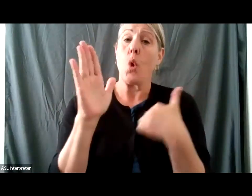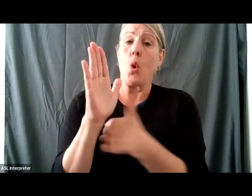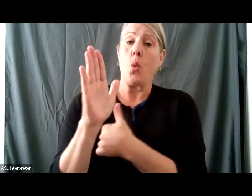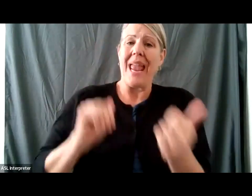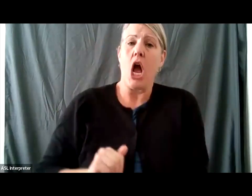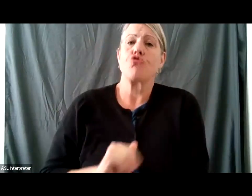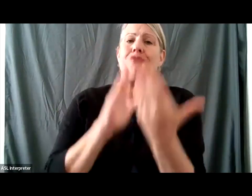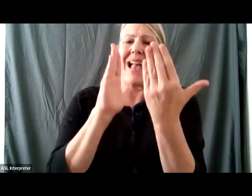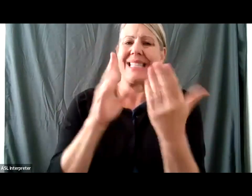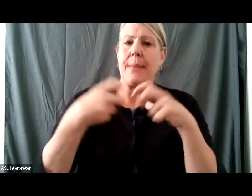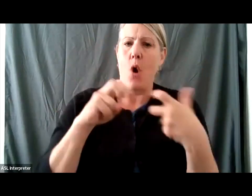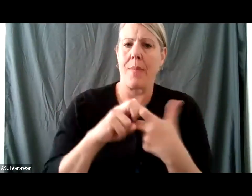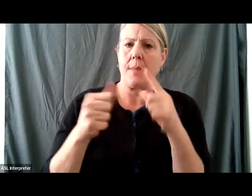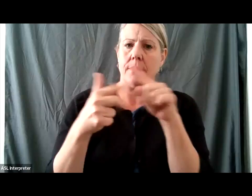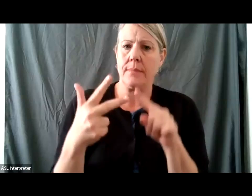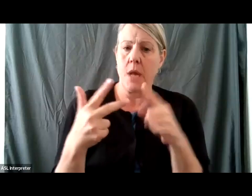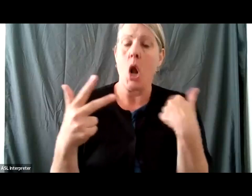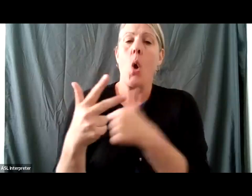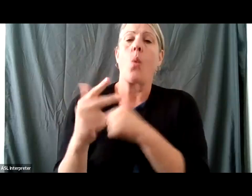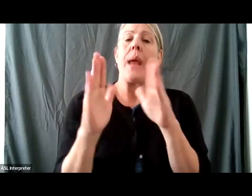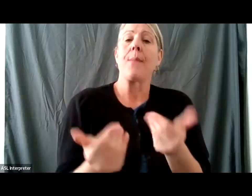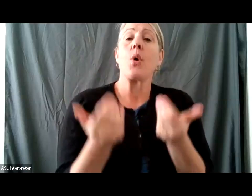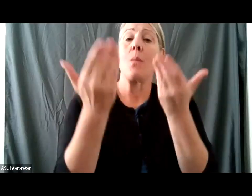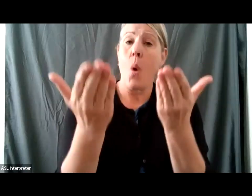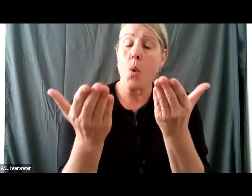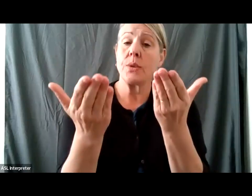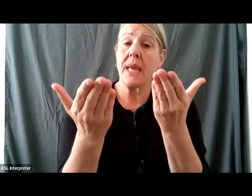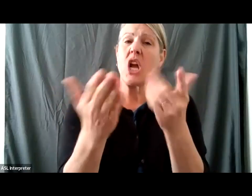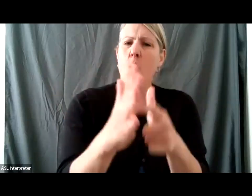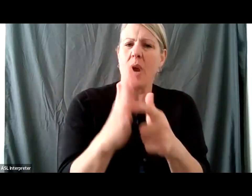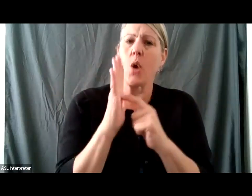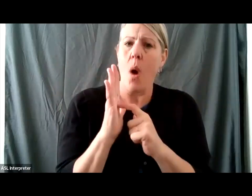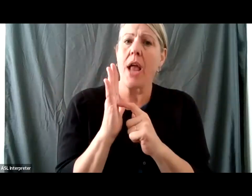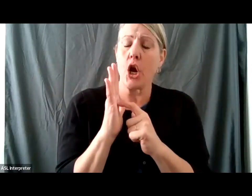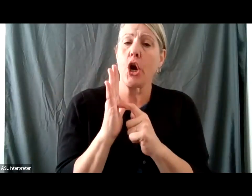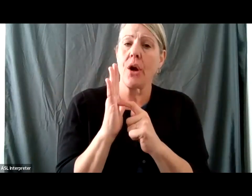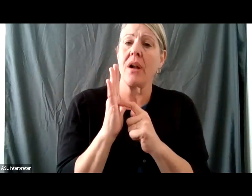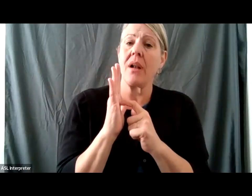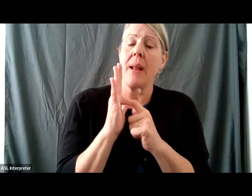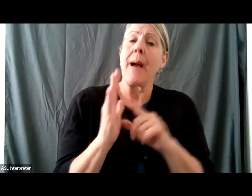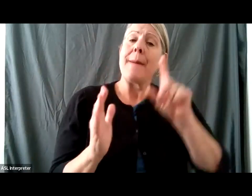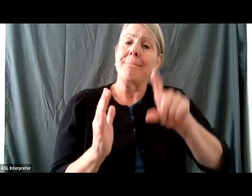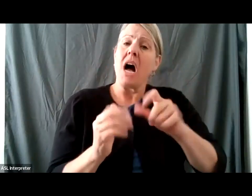So we are proposing to require that recipients adhere to the accessibility standards that